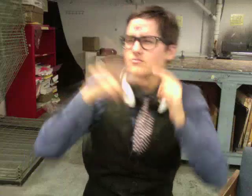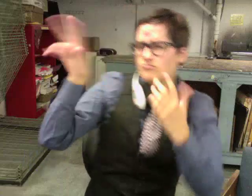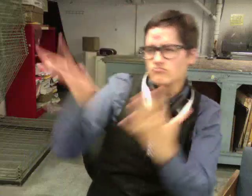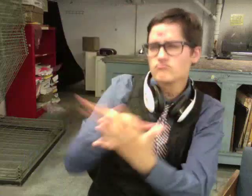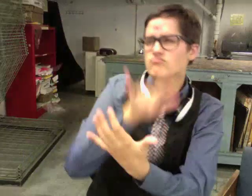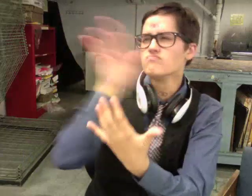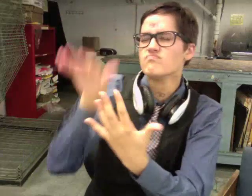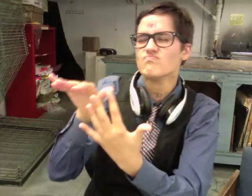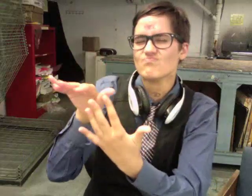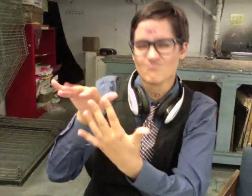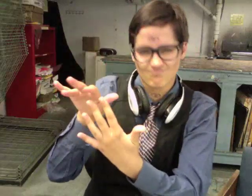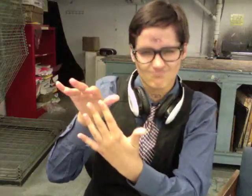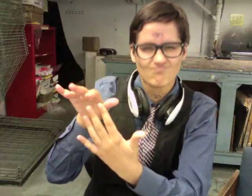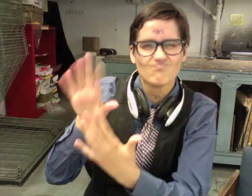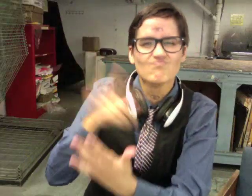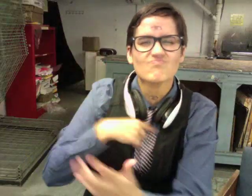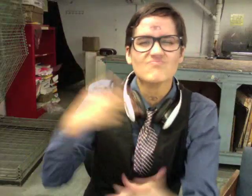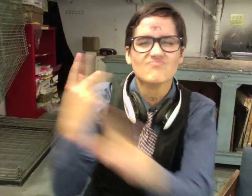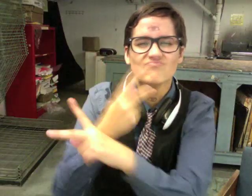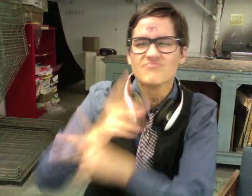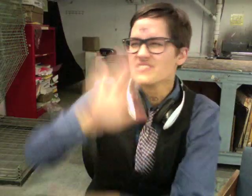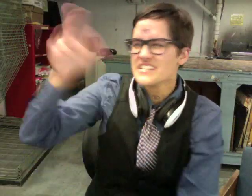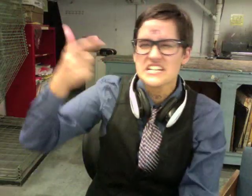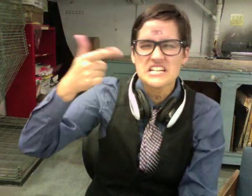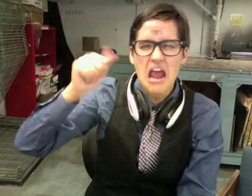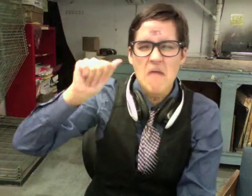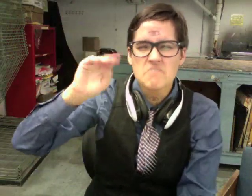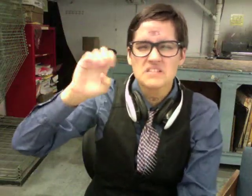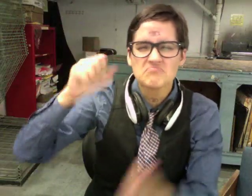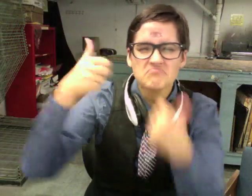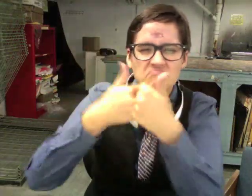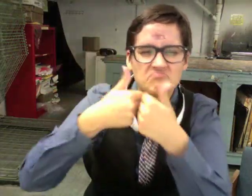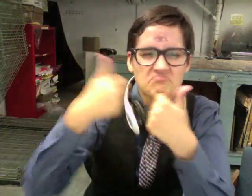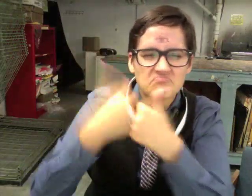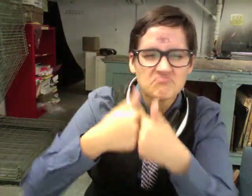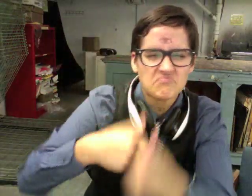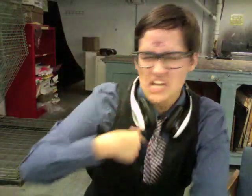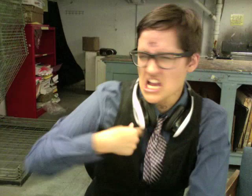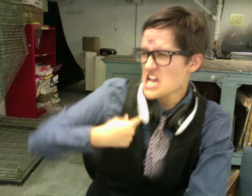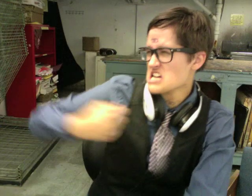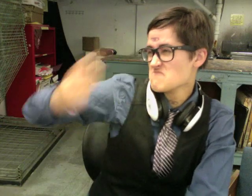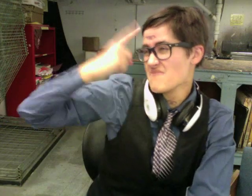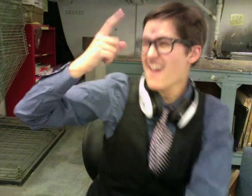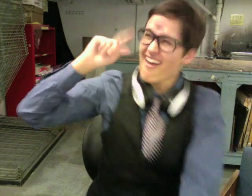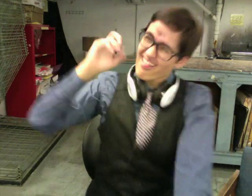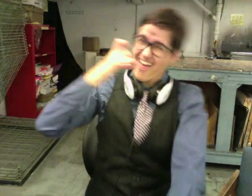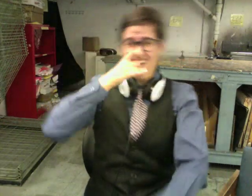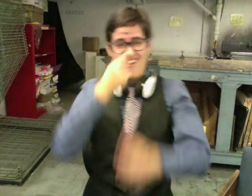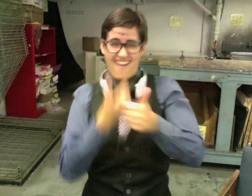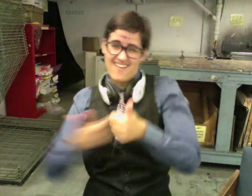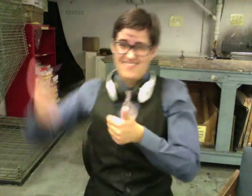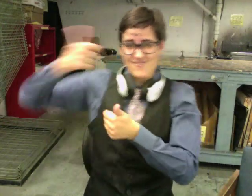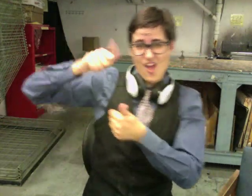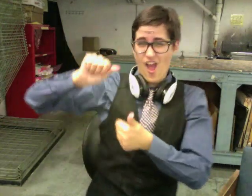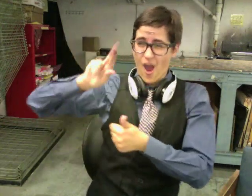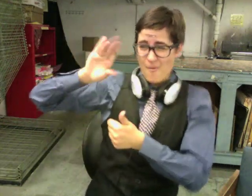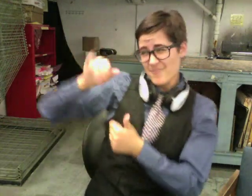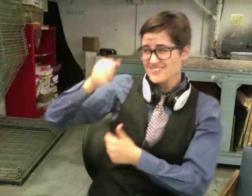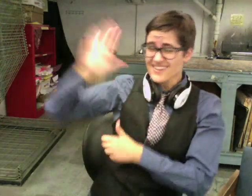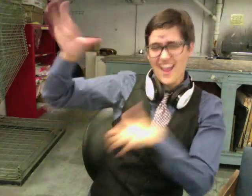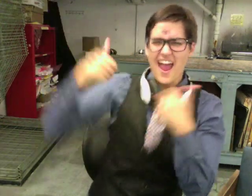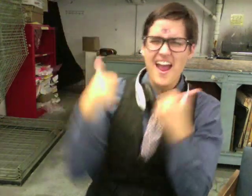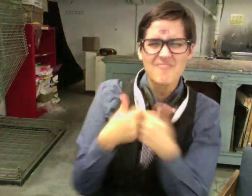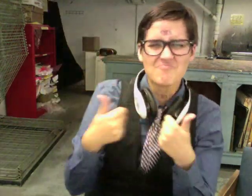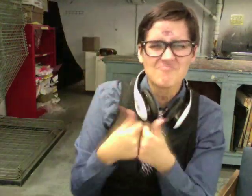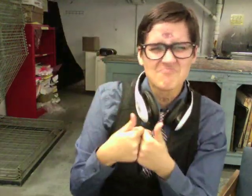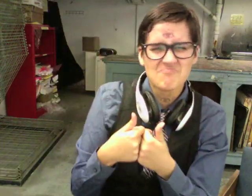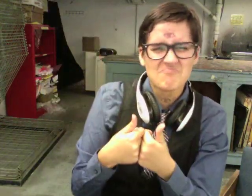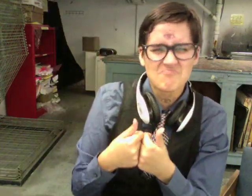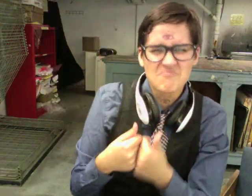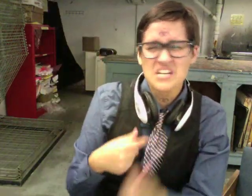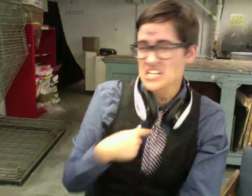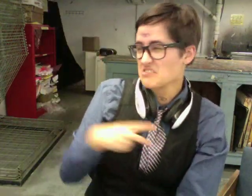We've caught on to their game. We understand the "lights above Arby's" game. Invaders from